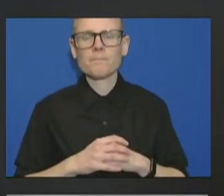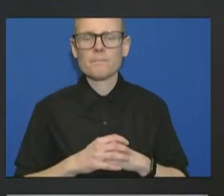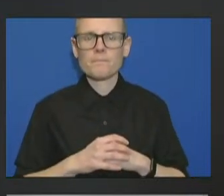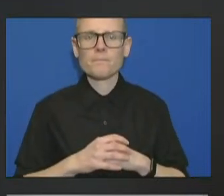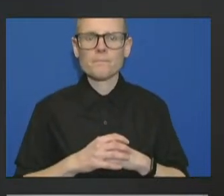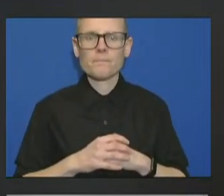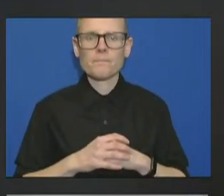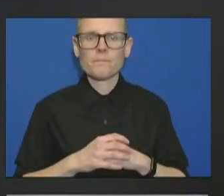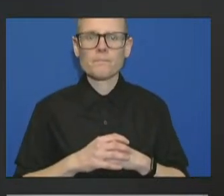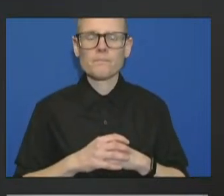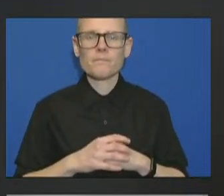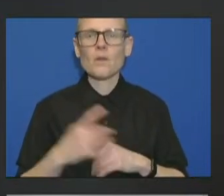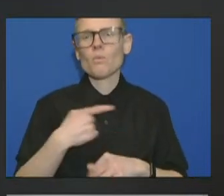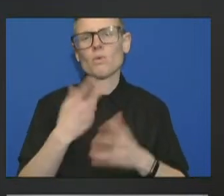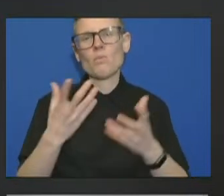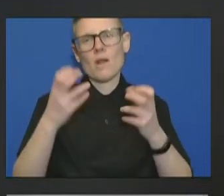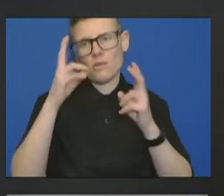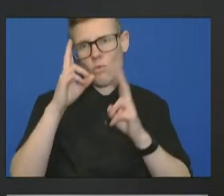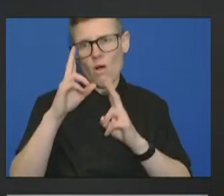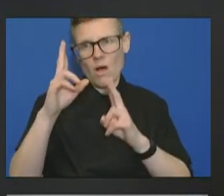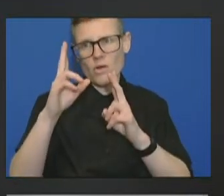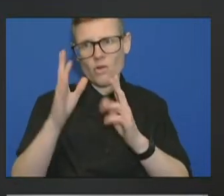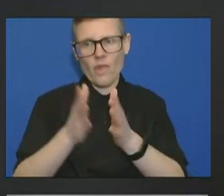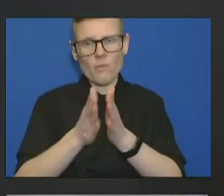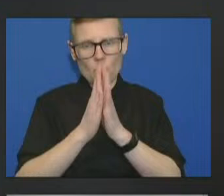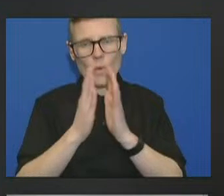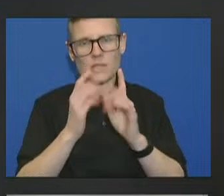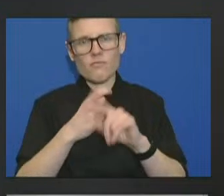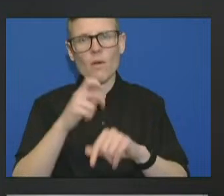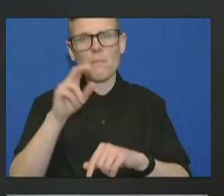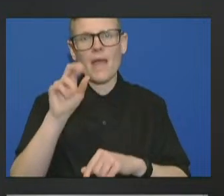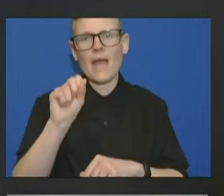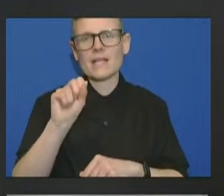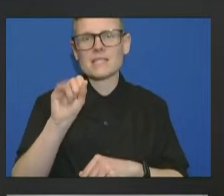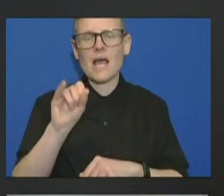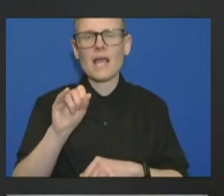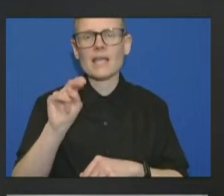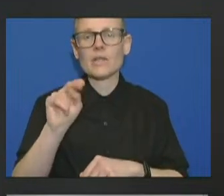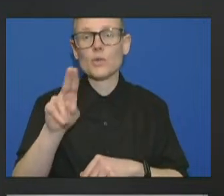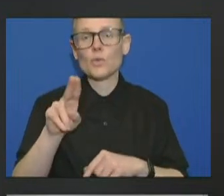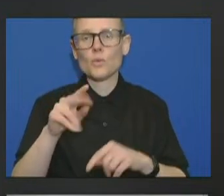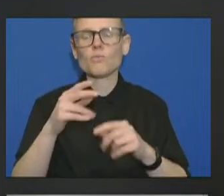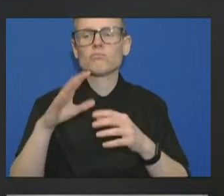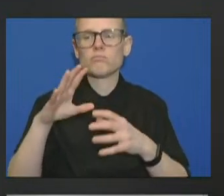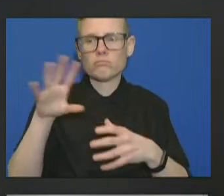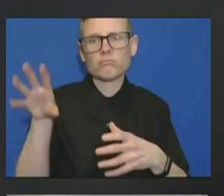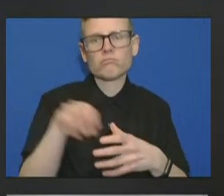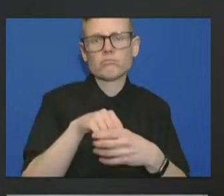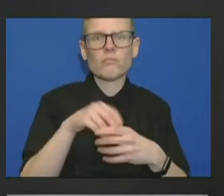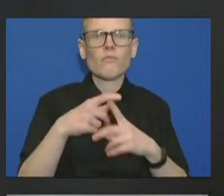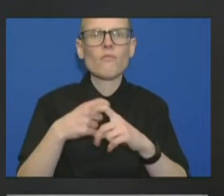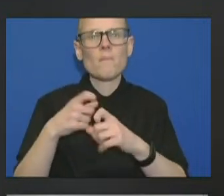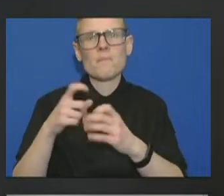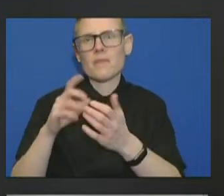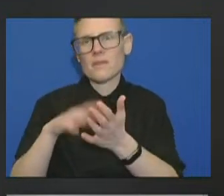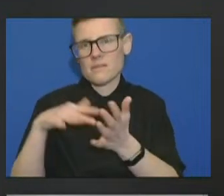those differences is critically important. So we wanted to honor